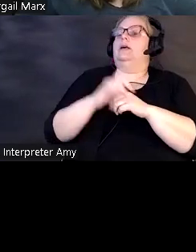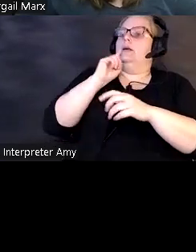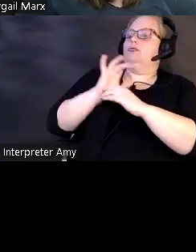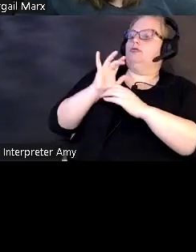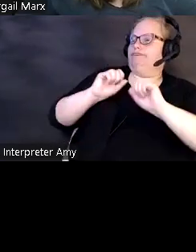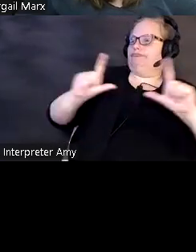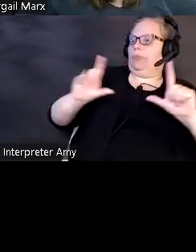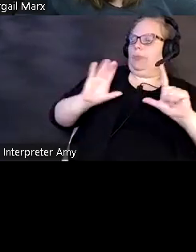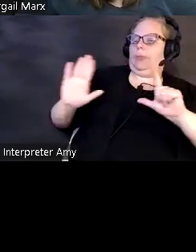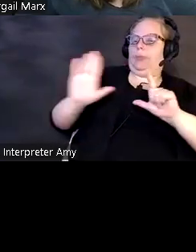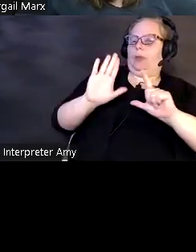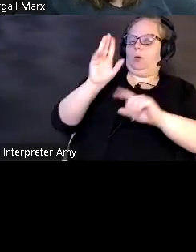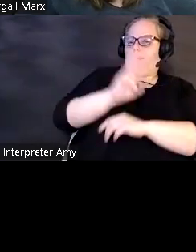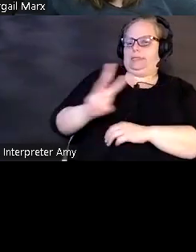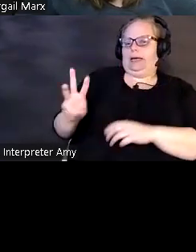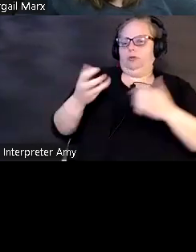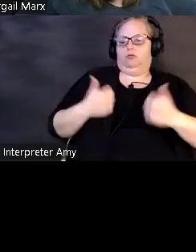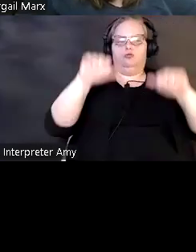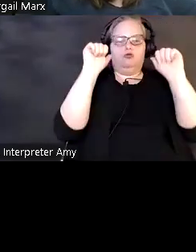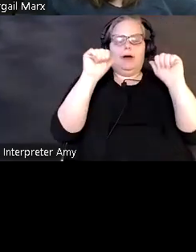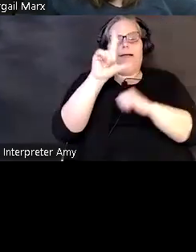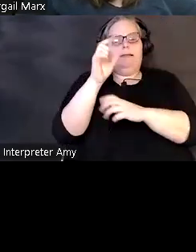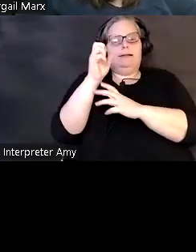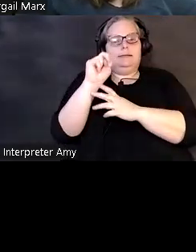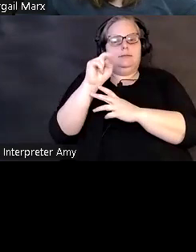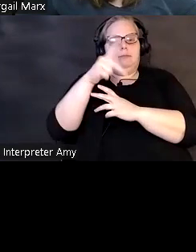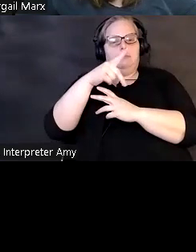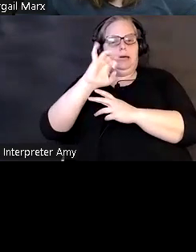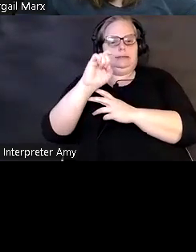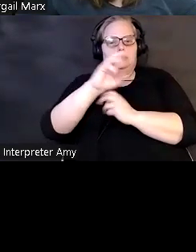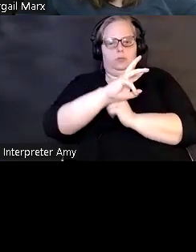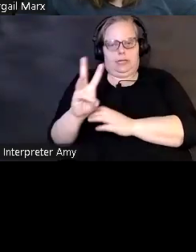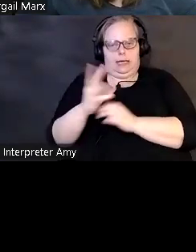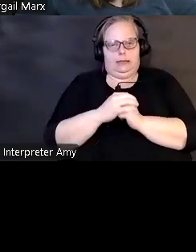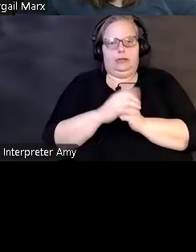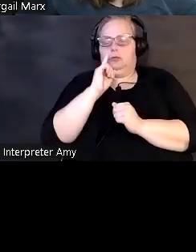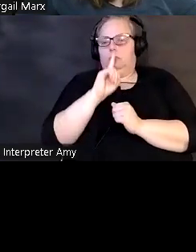You can try the LessonPix website and it just puts a watermark over it so you